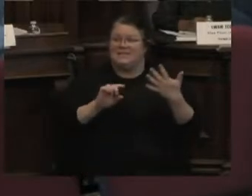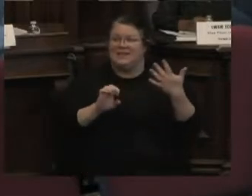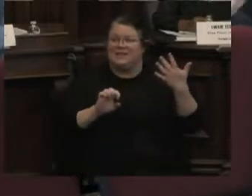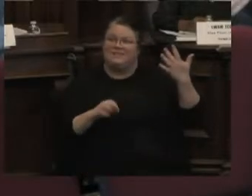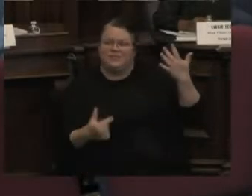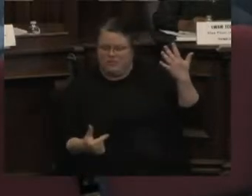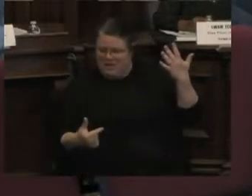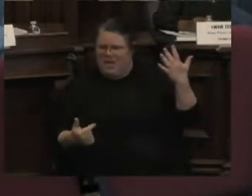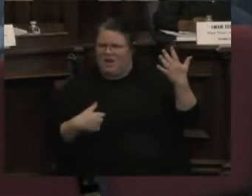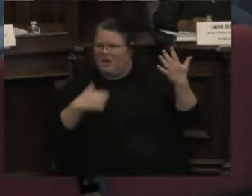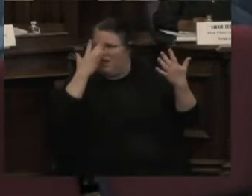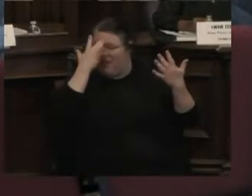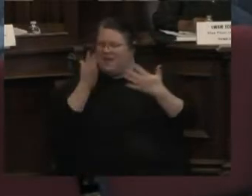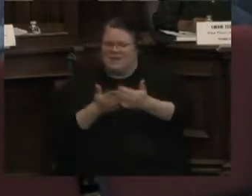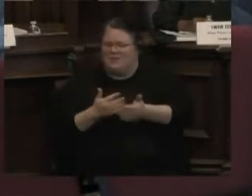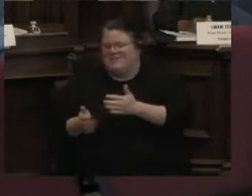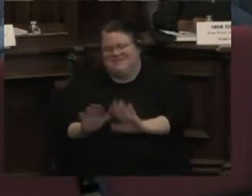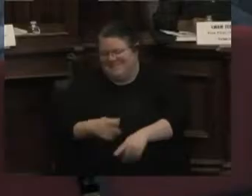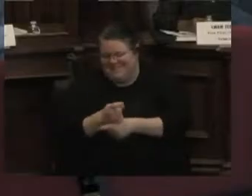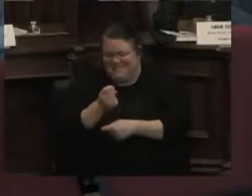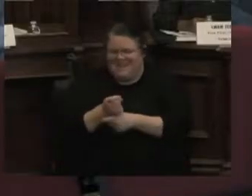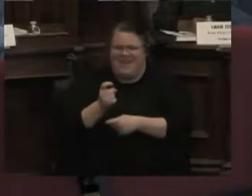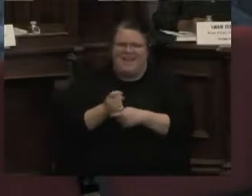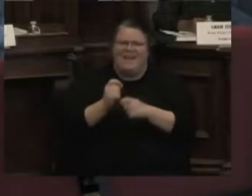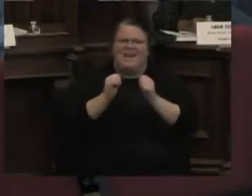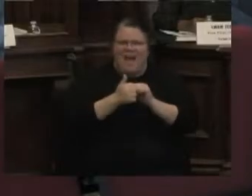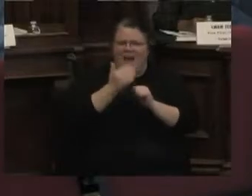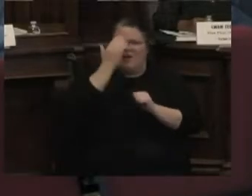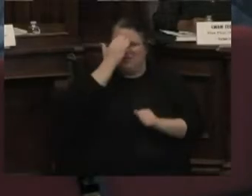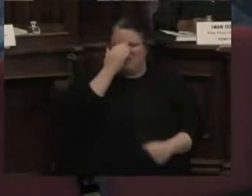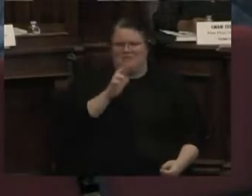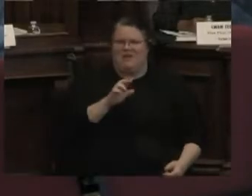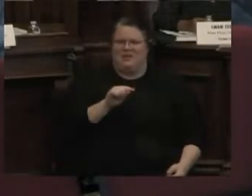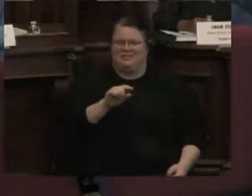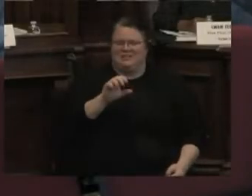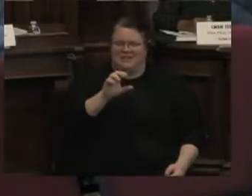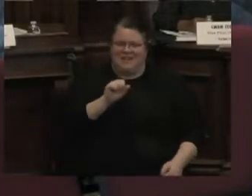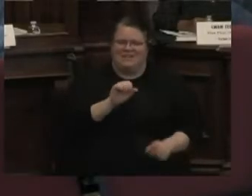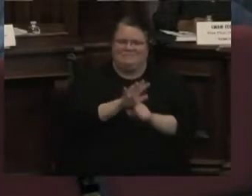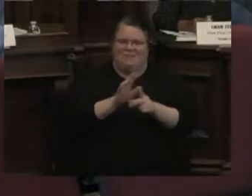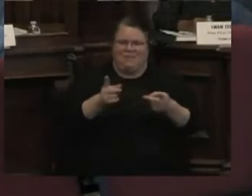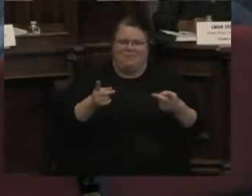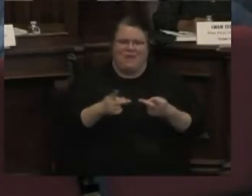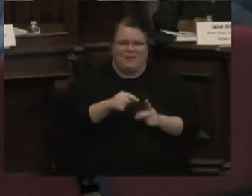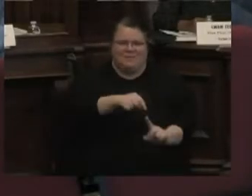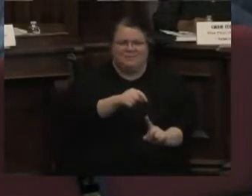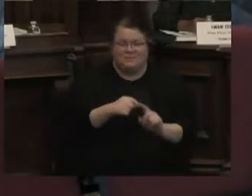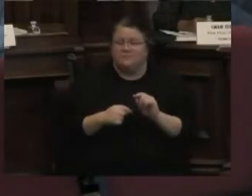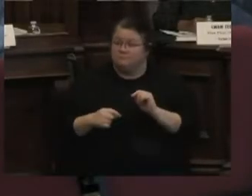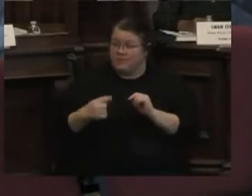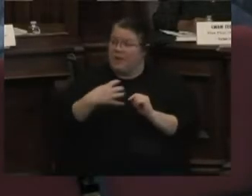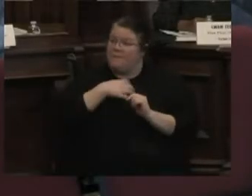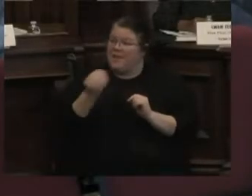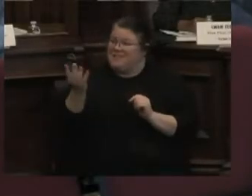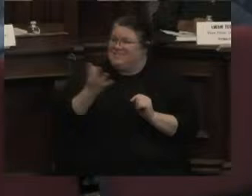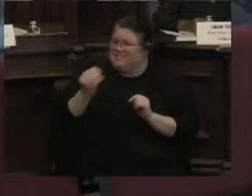on question G of your. I'm just joking. So how did we come upon